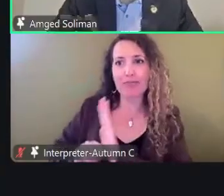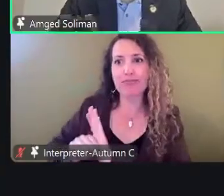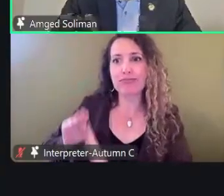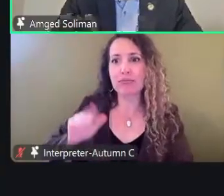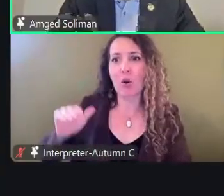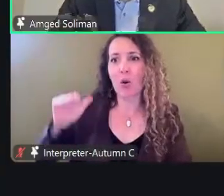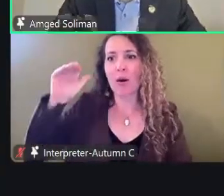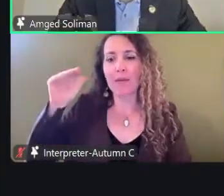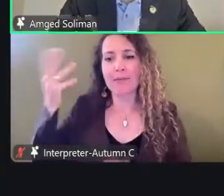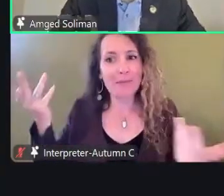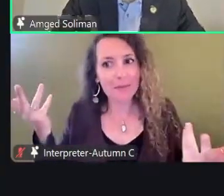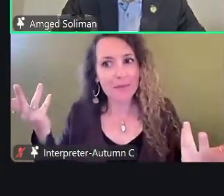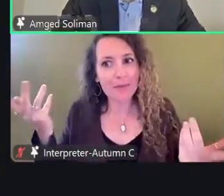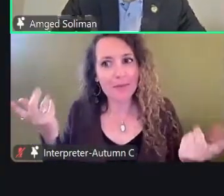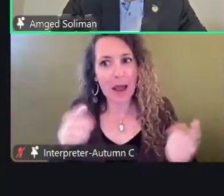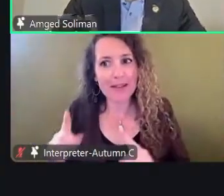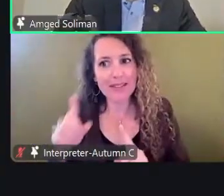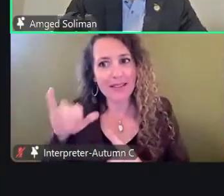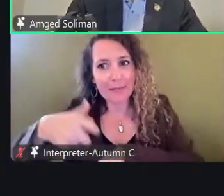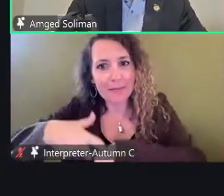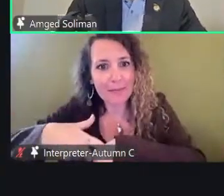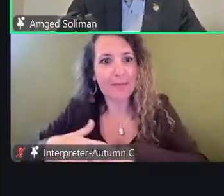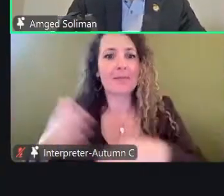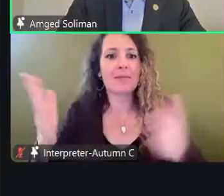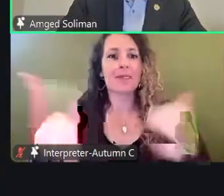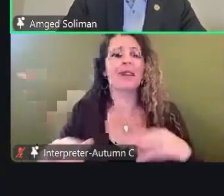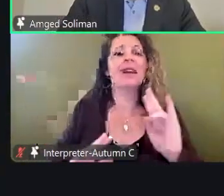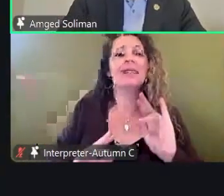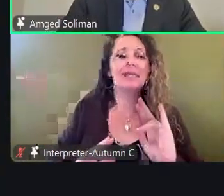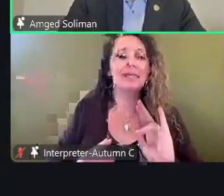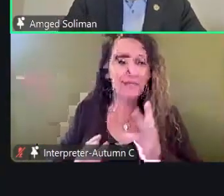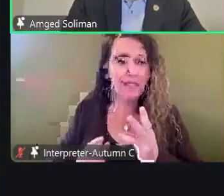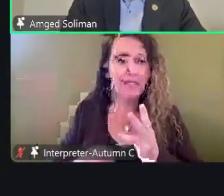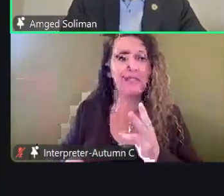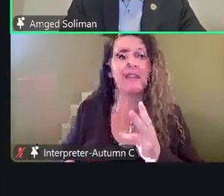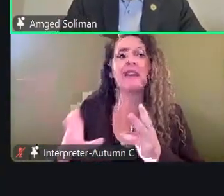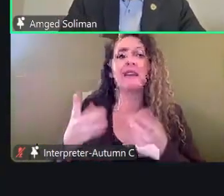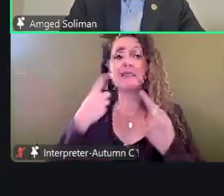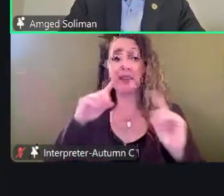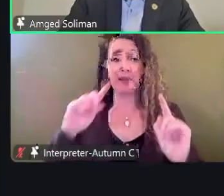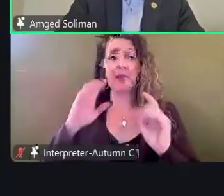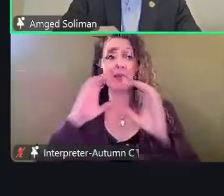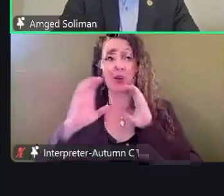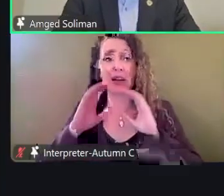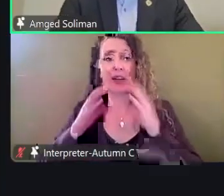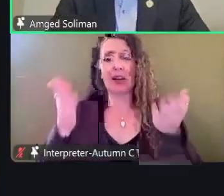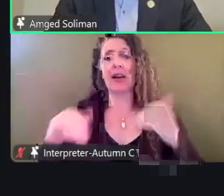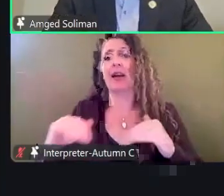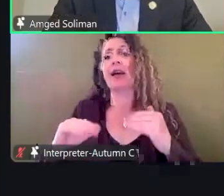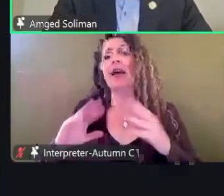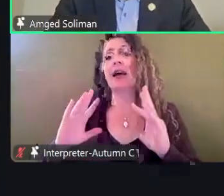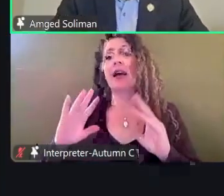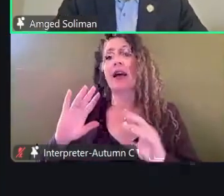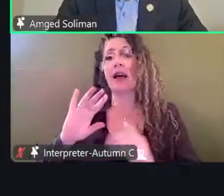uh the seventh is effective communication and the eighth is advocacy of the patient. Now as